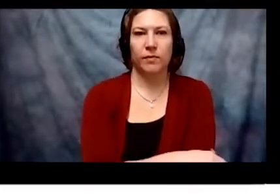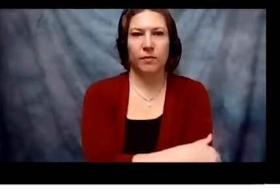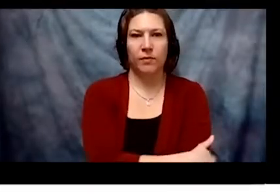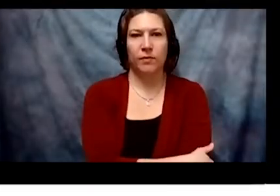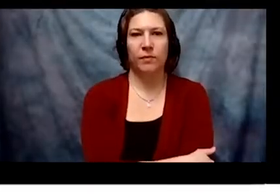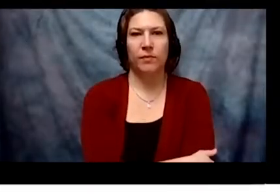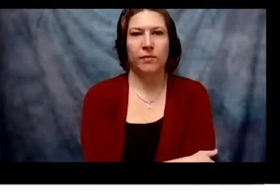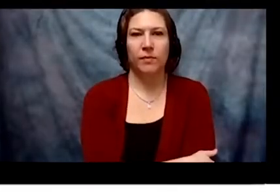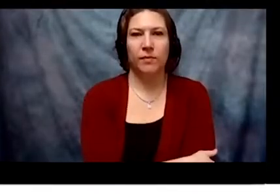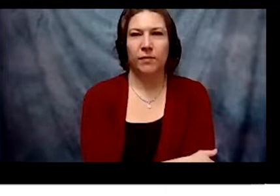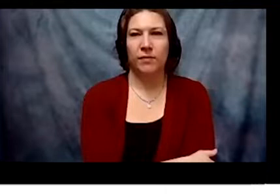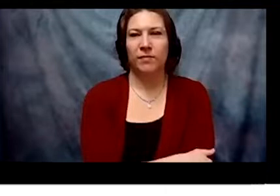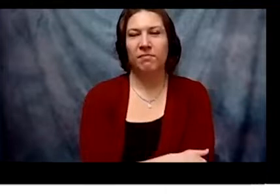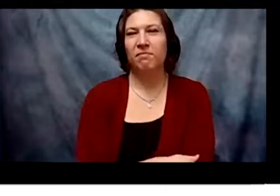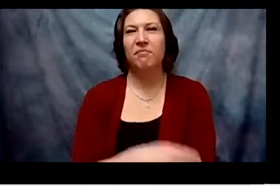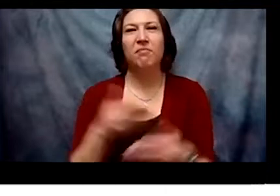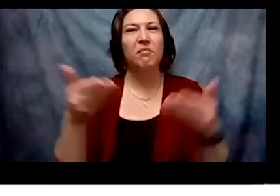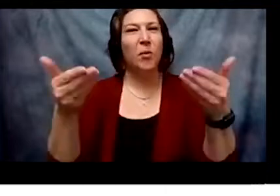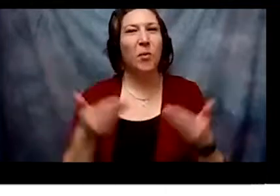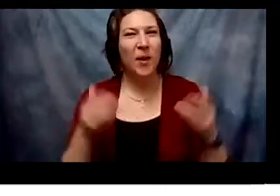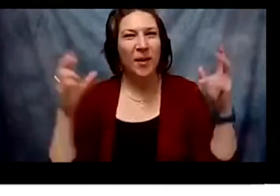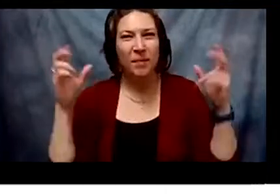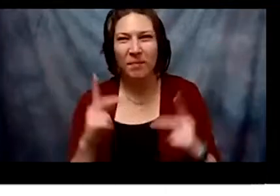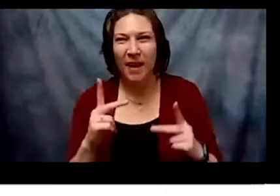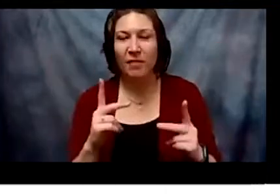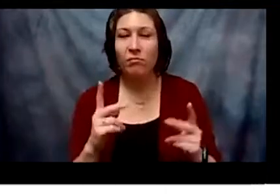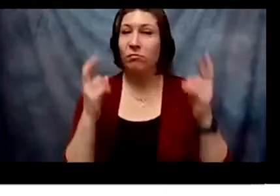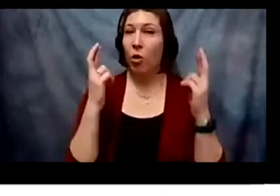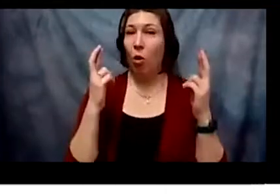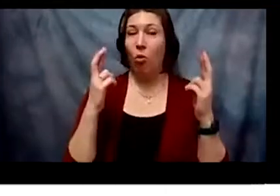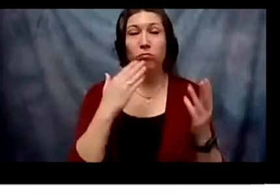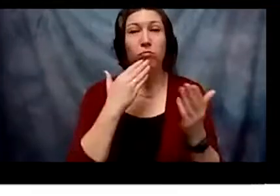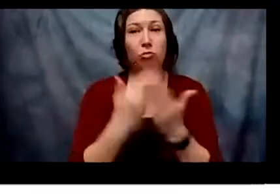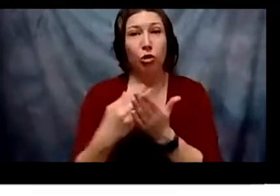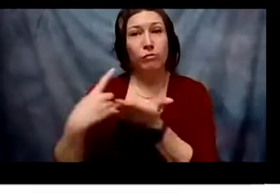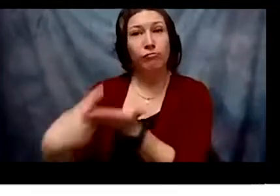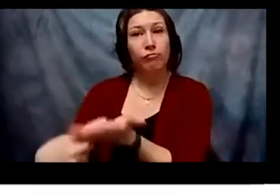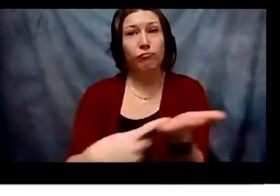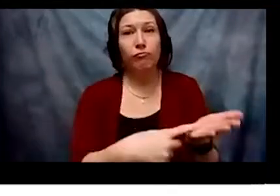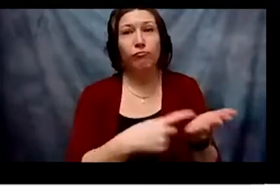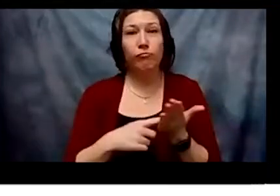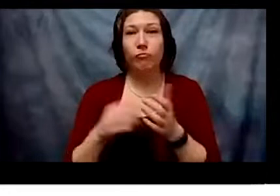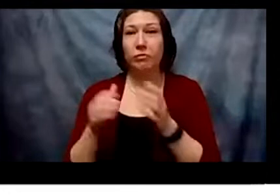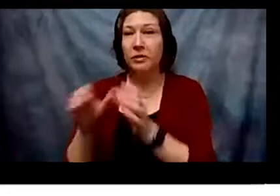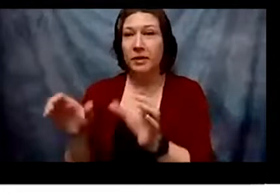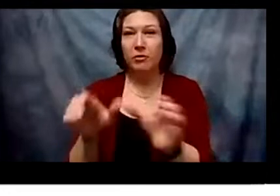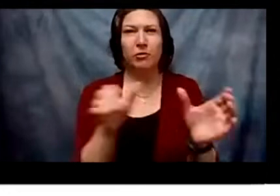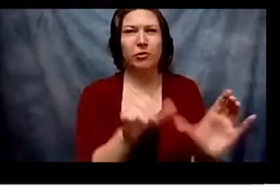Welcome back everyone. We hope you had some discussions about the frequent exclusion of disability and